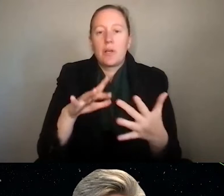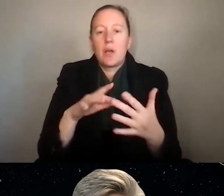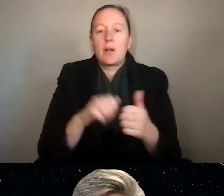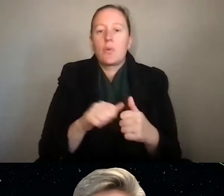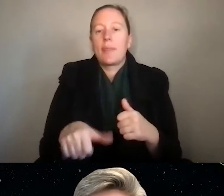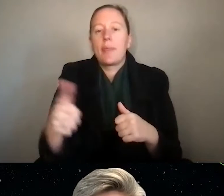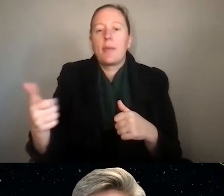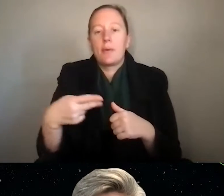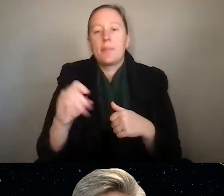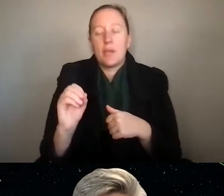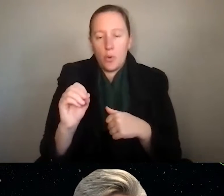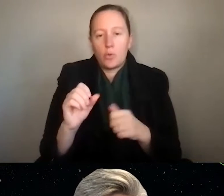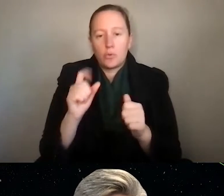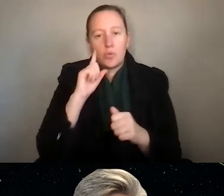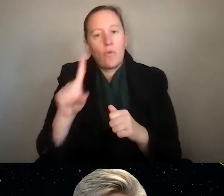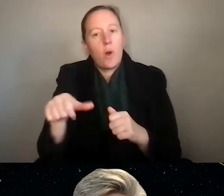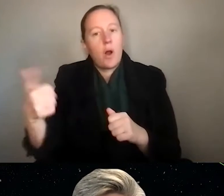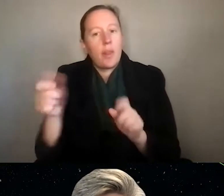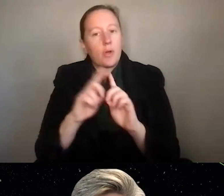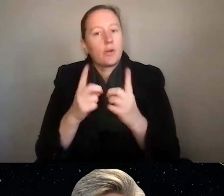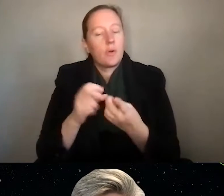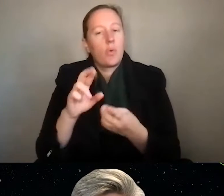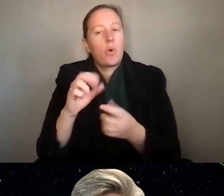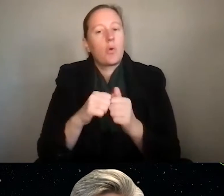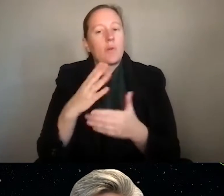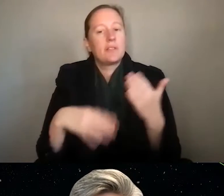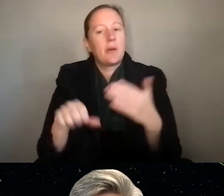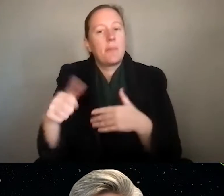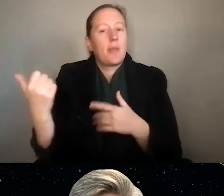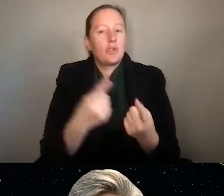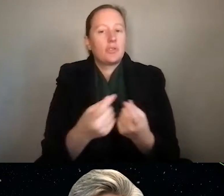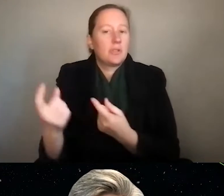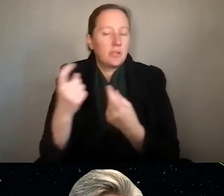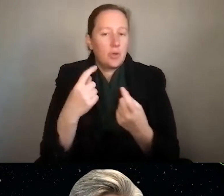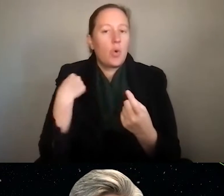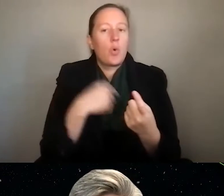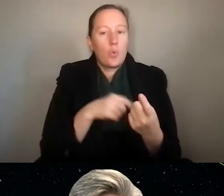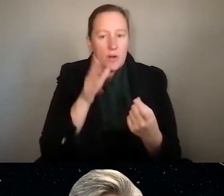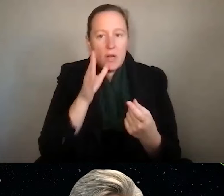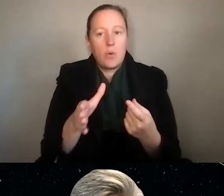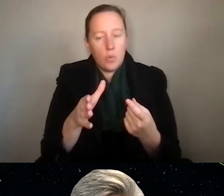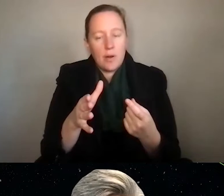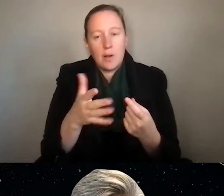other divisions and with some other solicitation that we know. We are far, we serve in different programs,